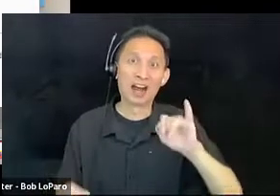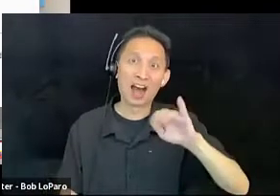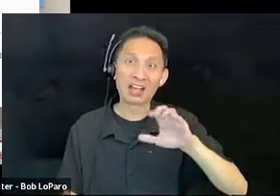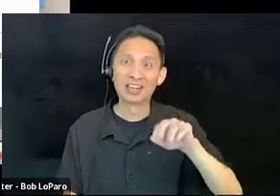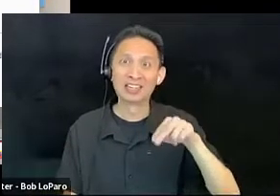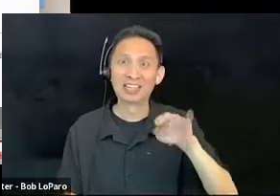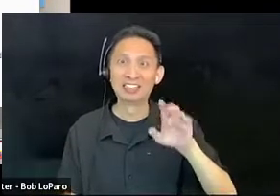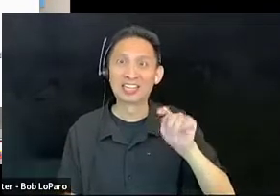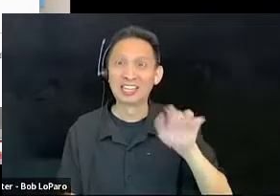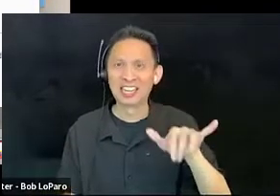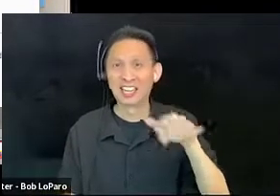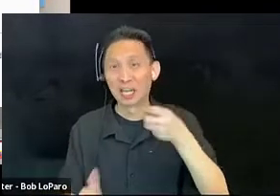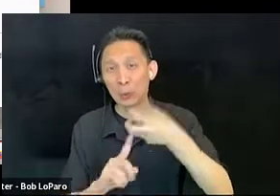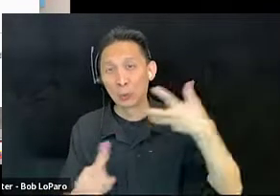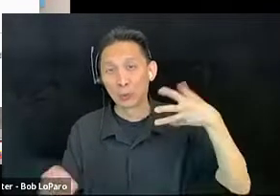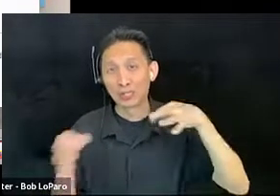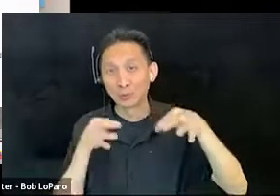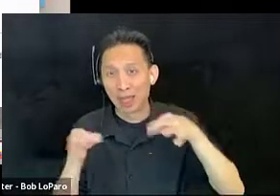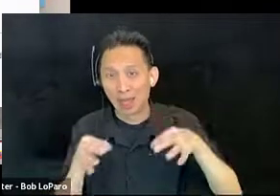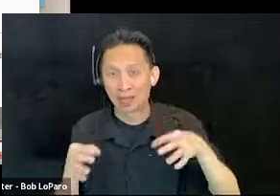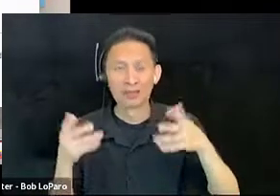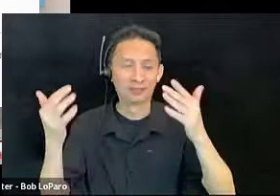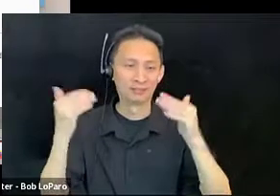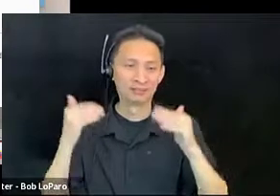And there's this whole explanation of anticipation calendar